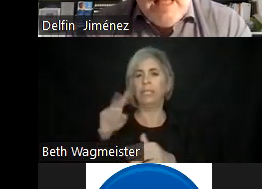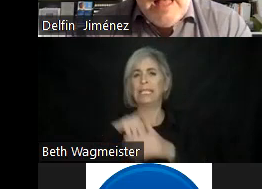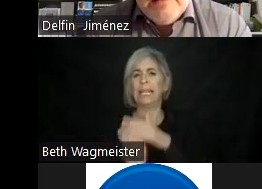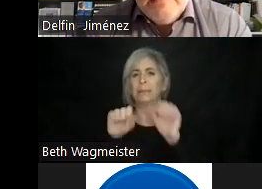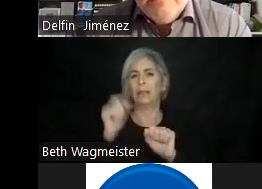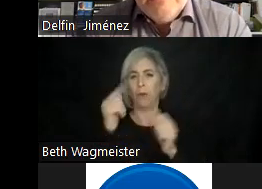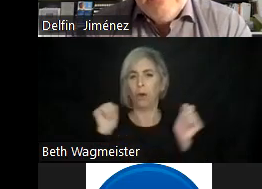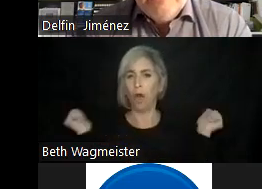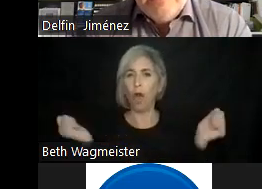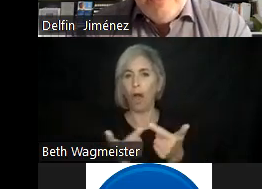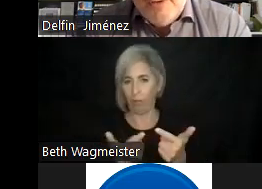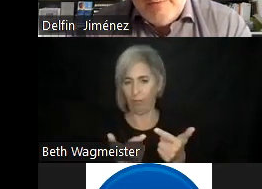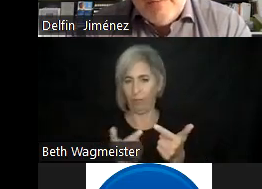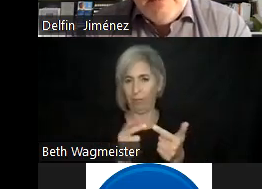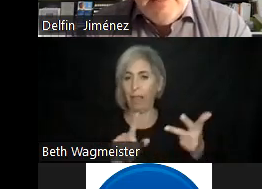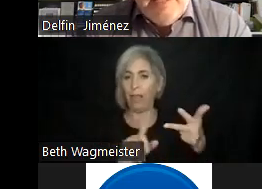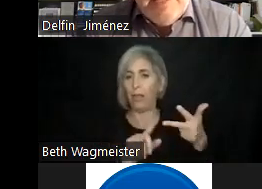And in Europe, the EN